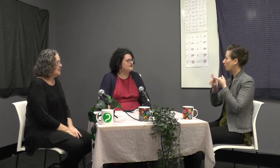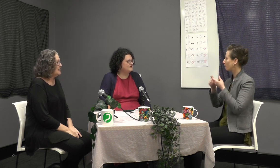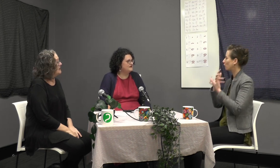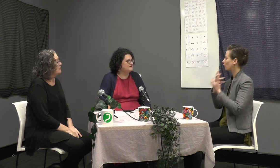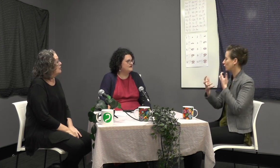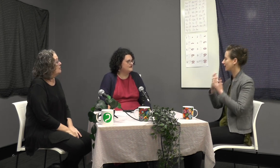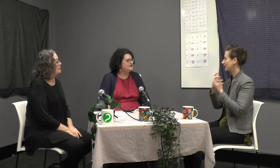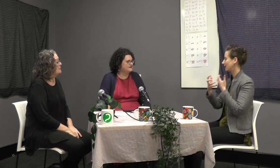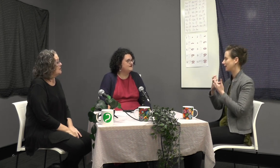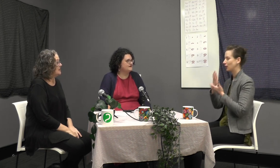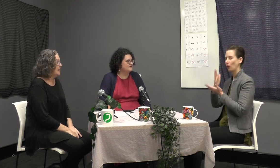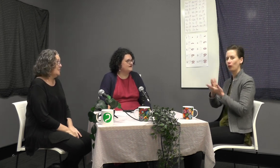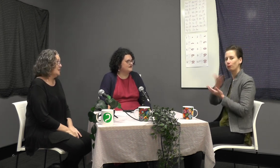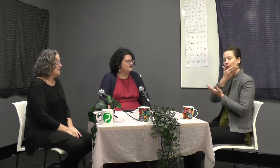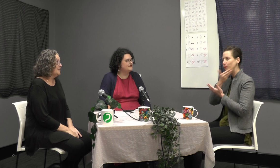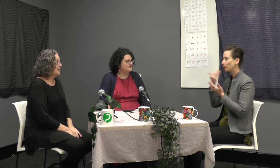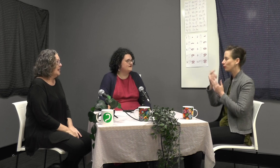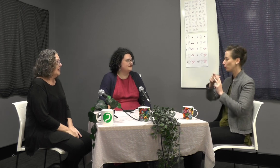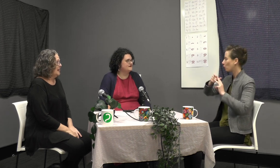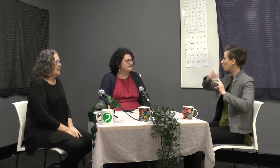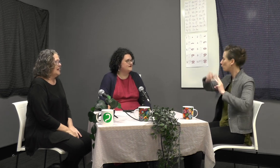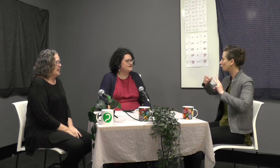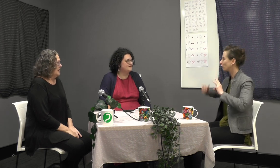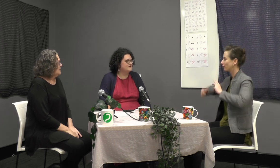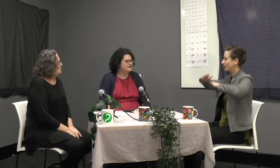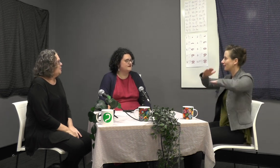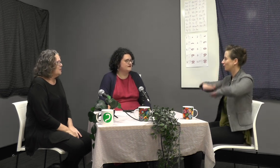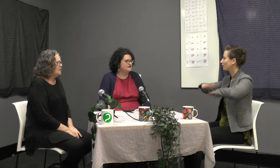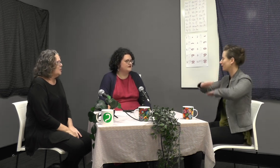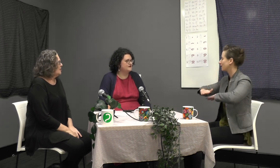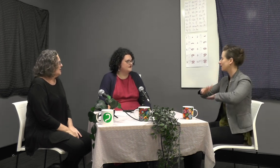is at La Trobe University Bundoora campus. It’s beautiful Wurundjeri country.